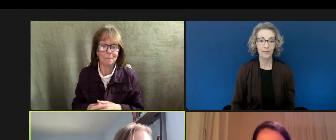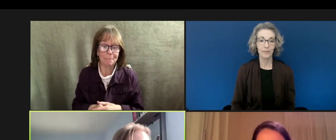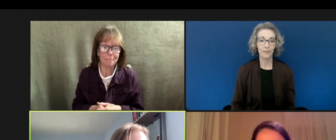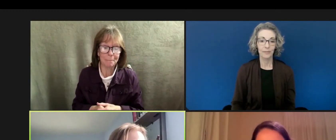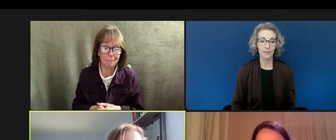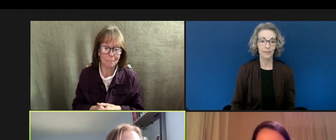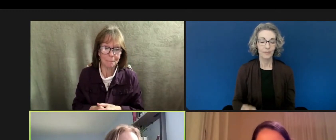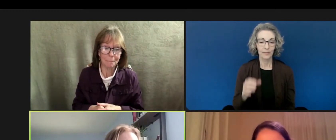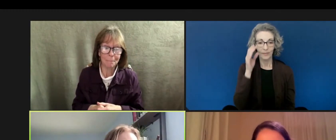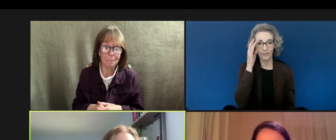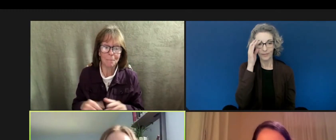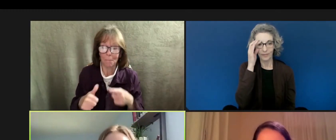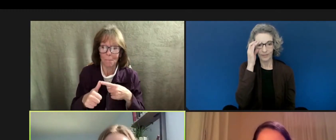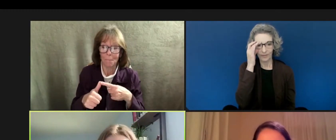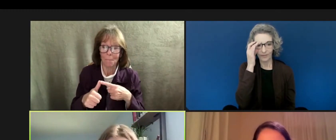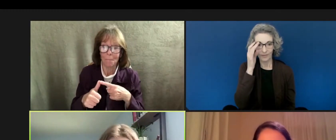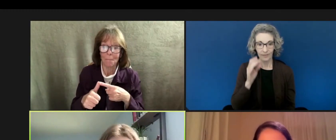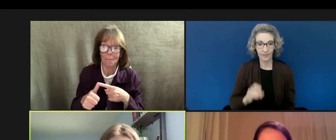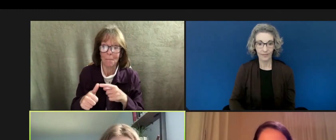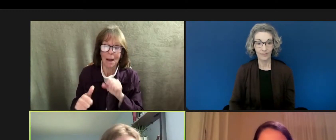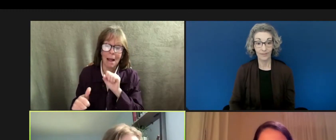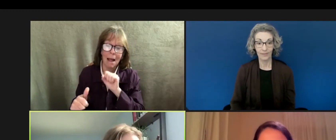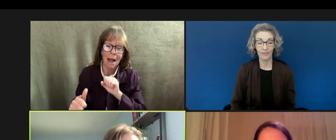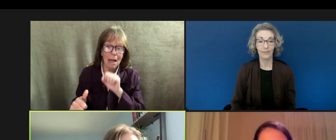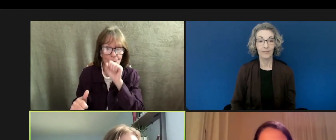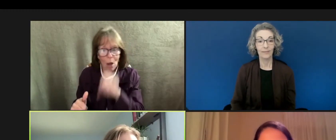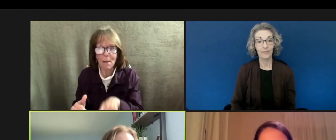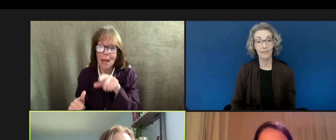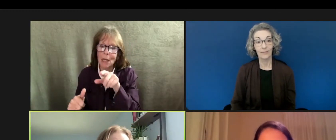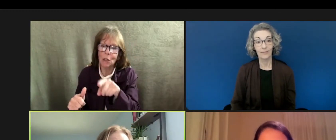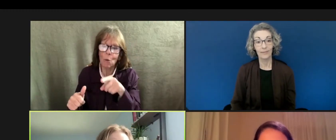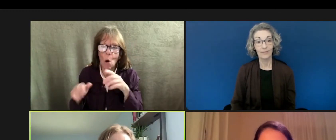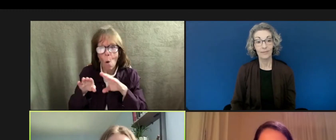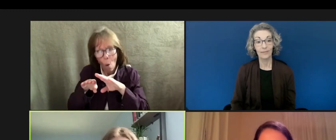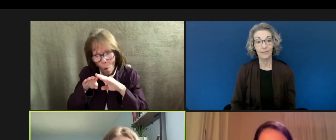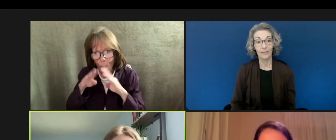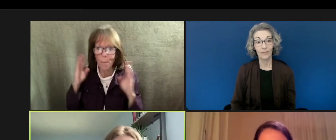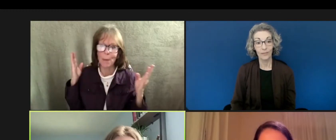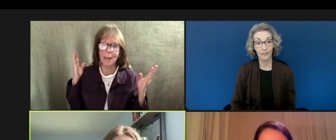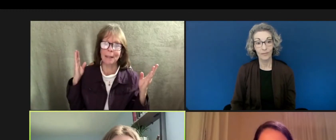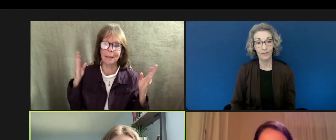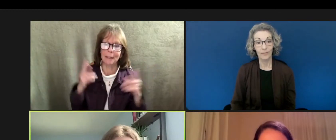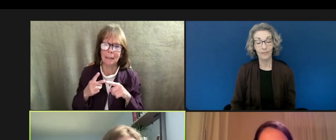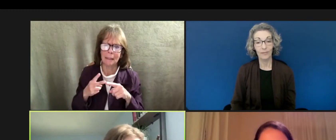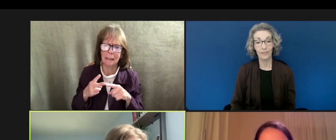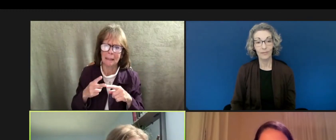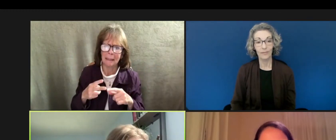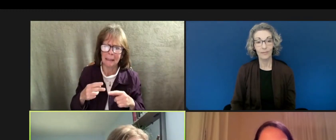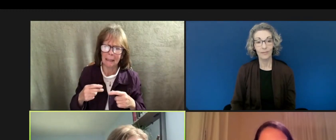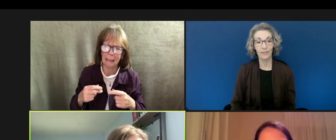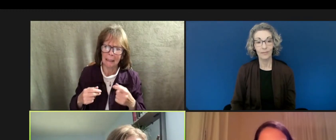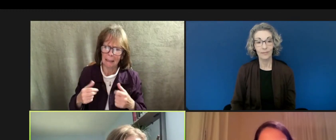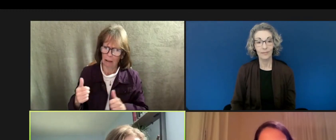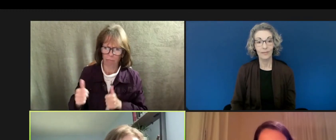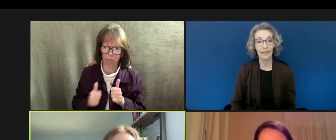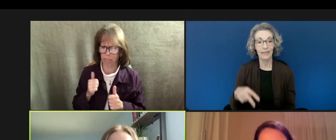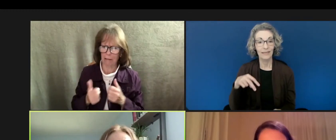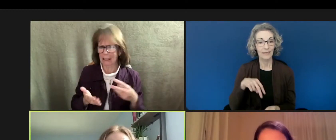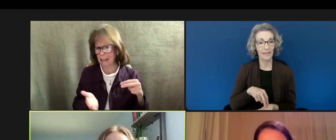Folks are saying, I love your openness, stand up for self-confidence.